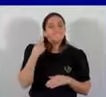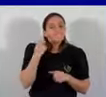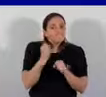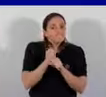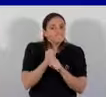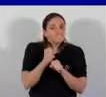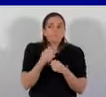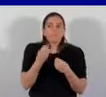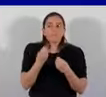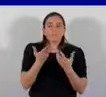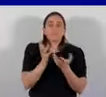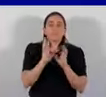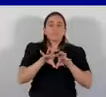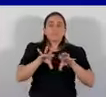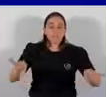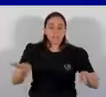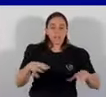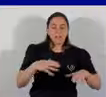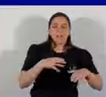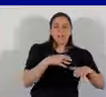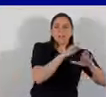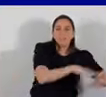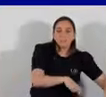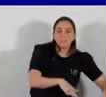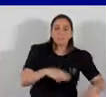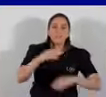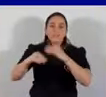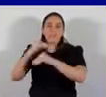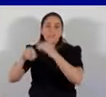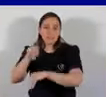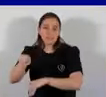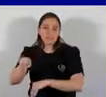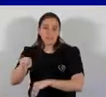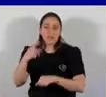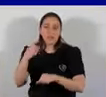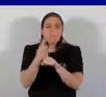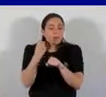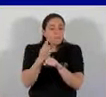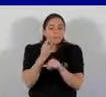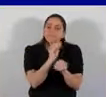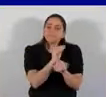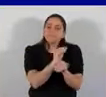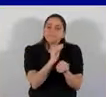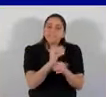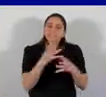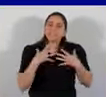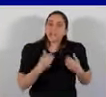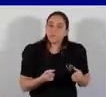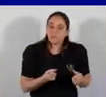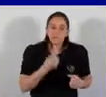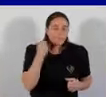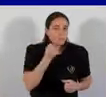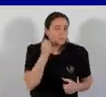What did we say? That the first thing was food and health The second thing was that